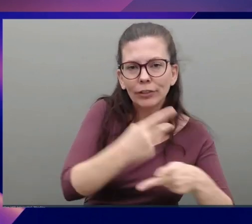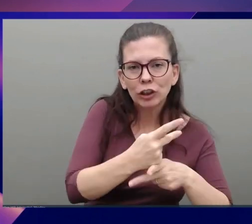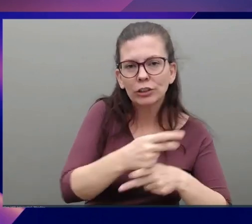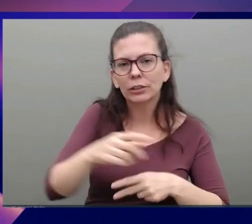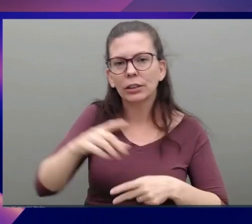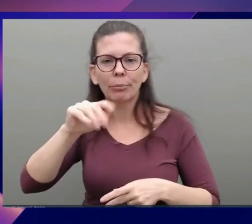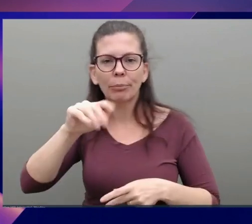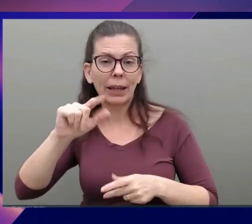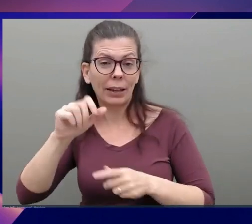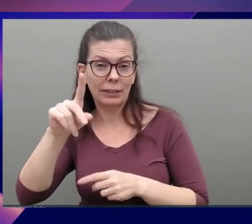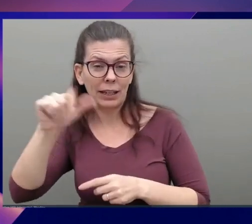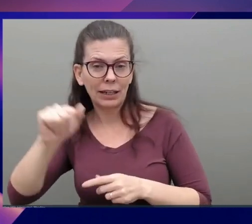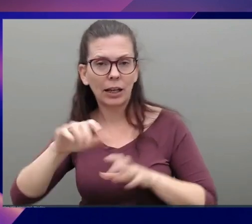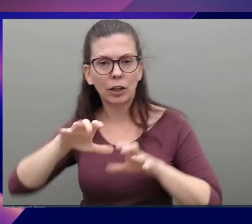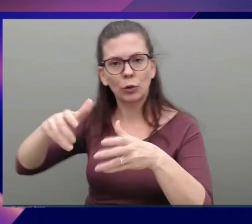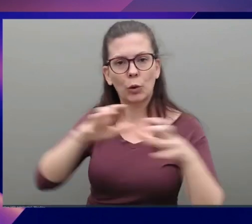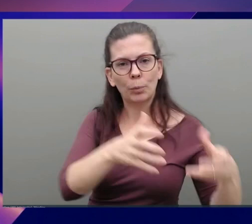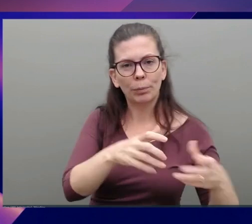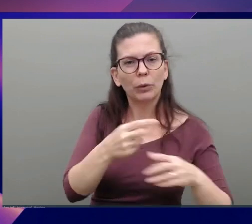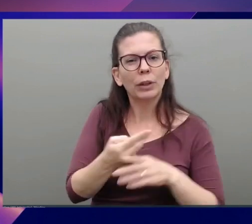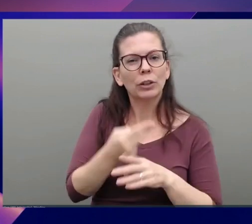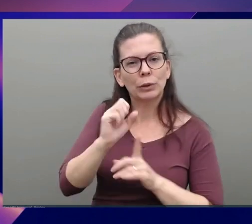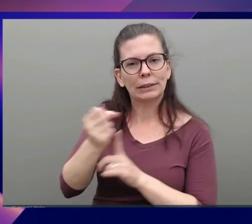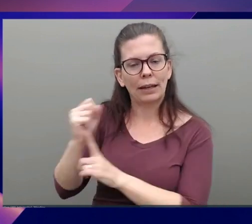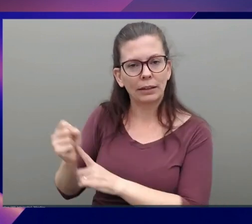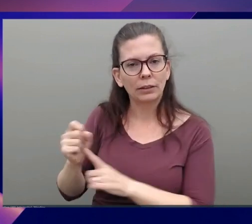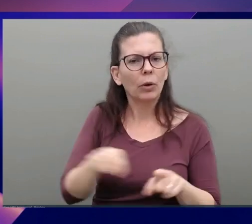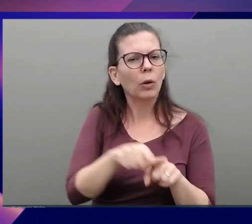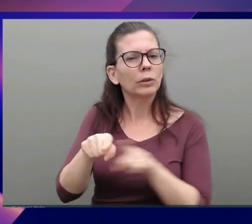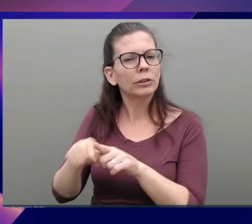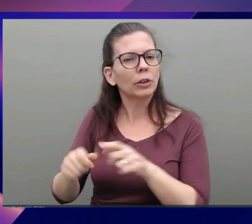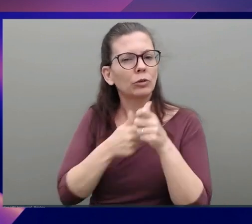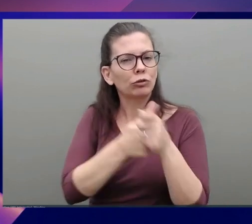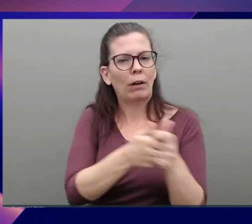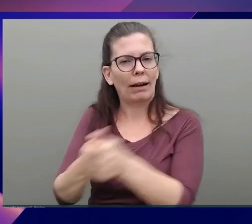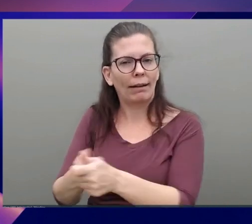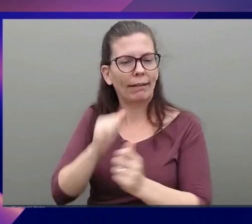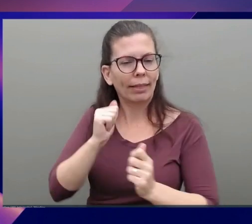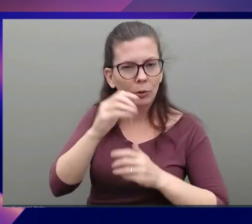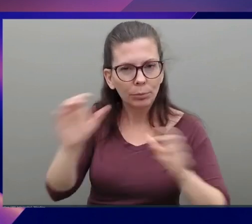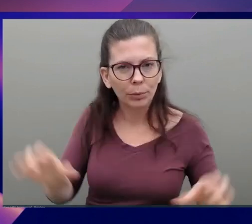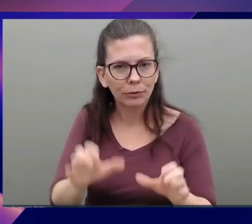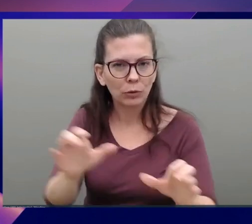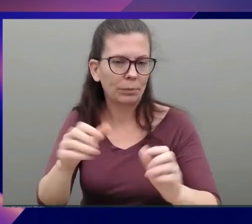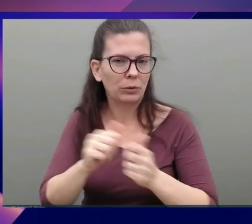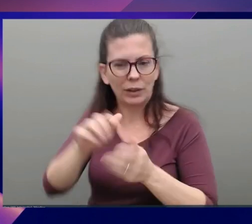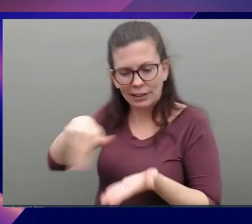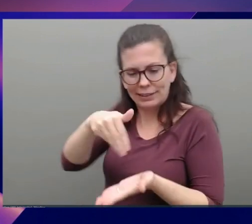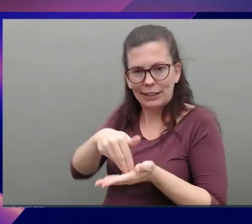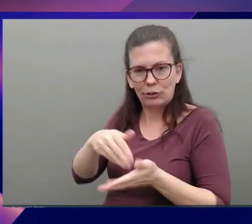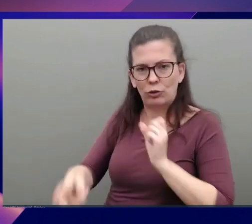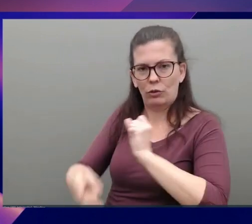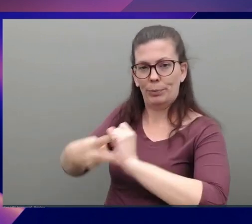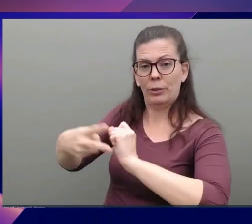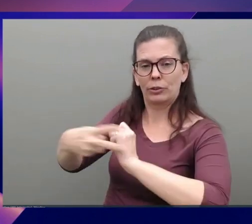and track model performance metric baselines in a central repository, where it's easy to choose the right model for deployment,